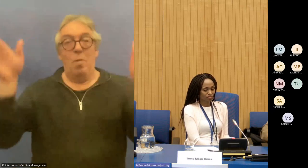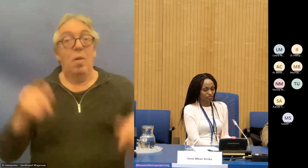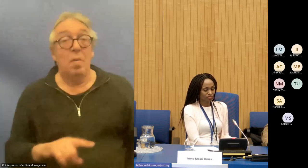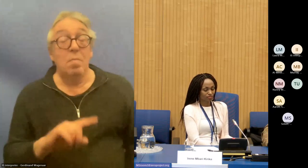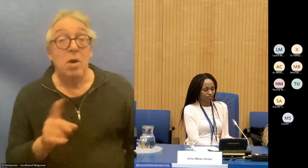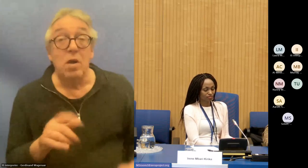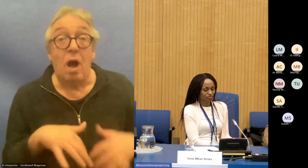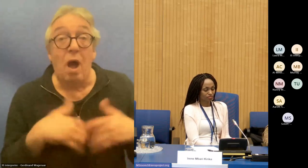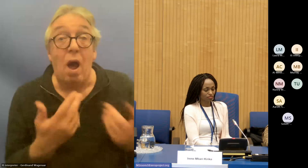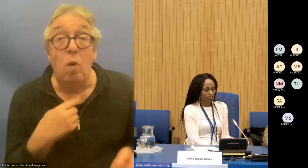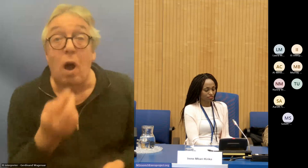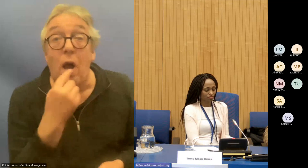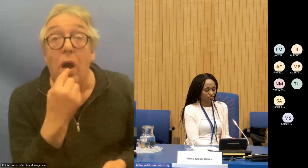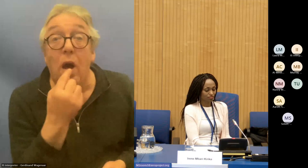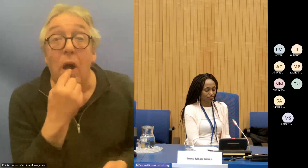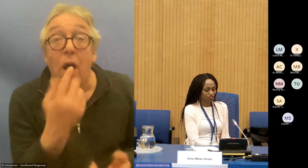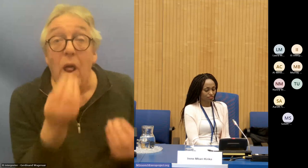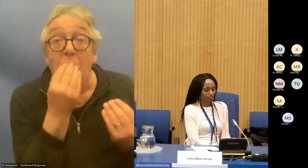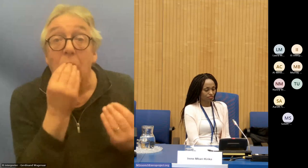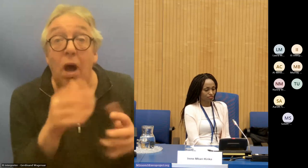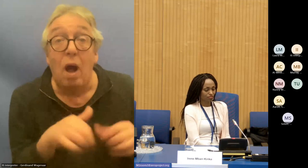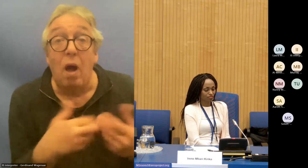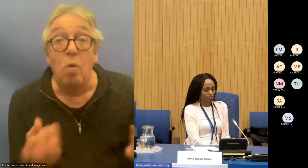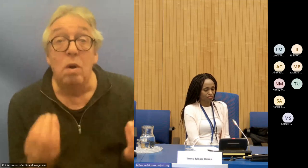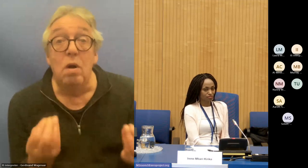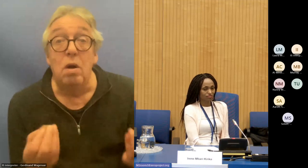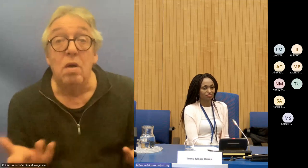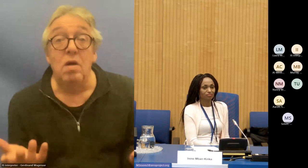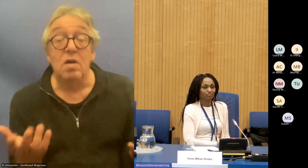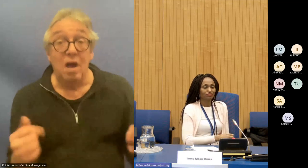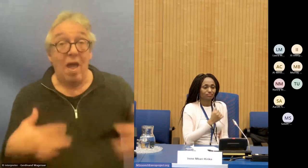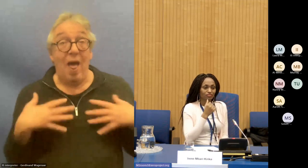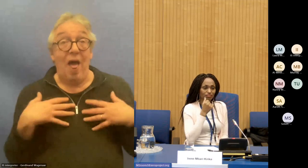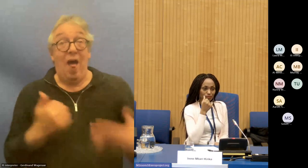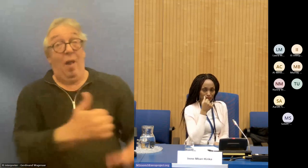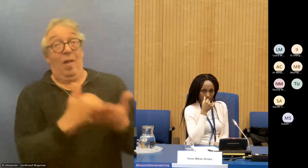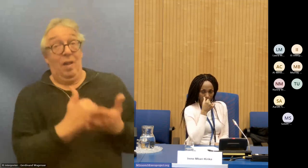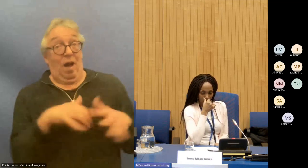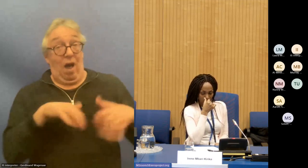more access to livelihood? How can we get the health intervention for my child? I think that